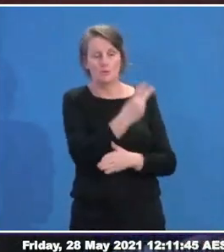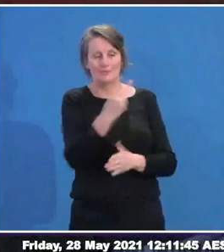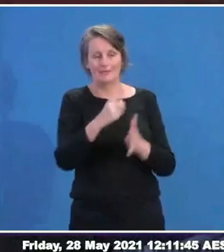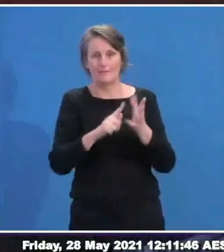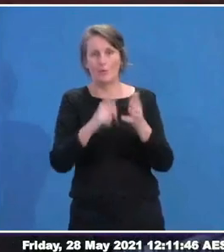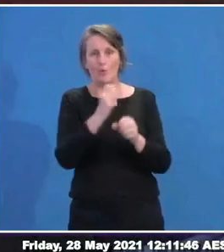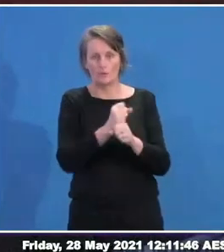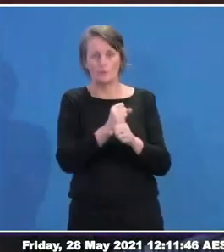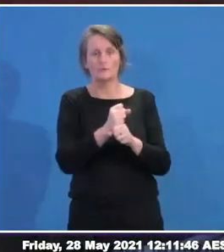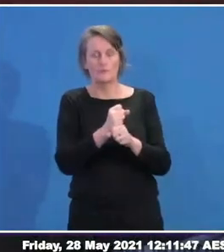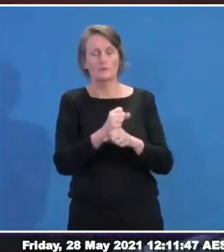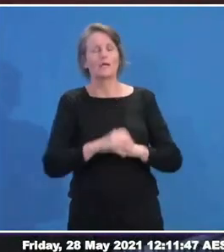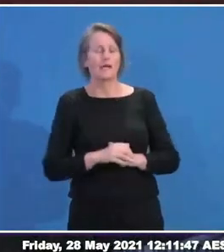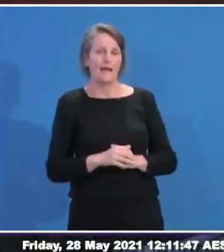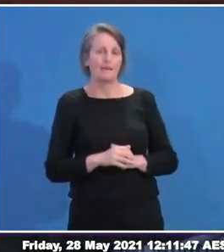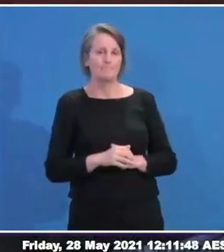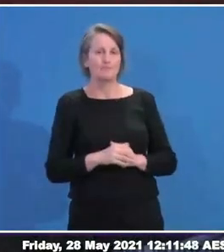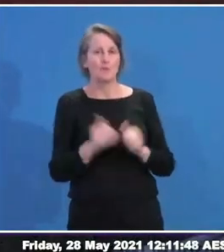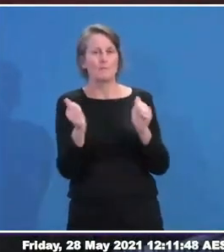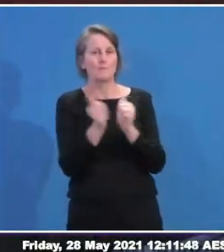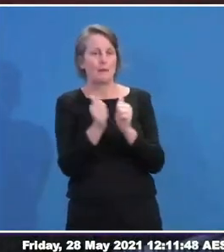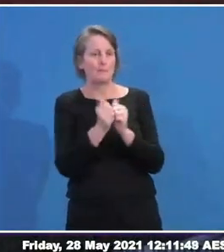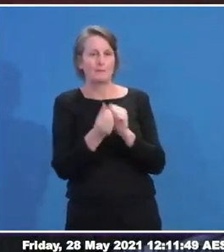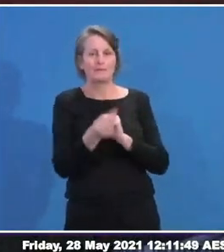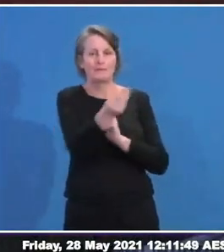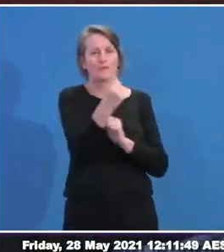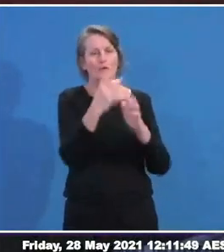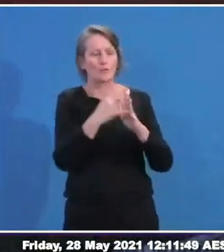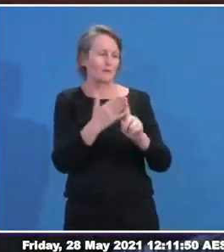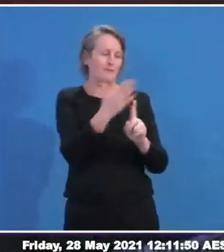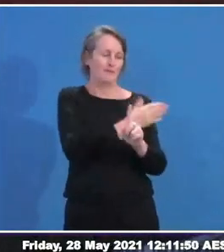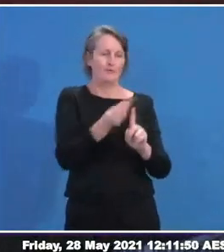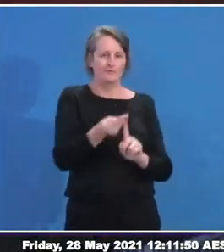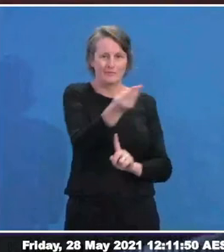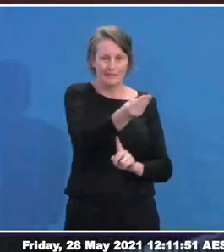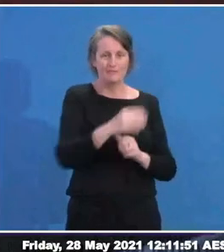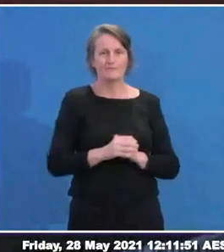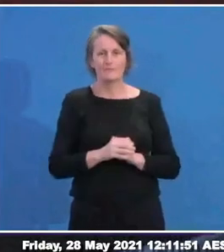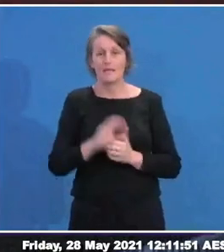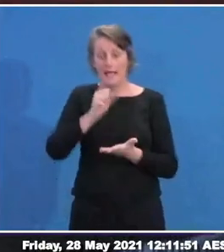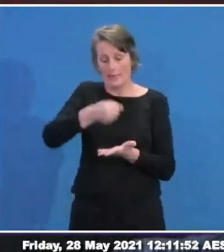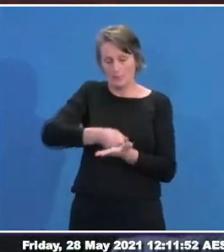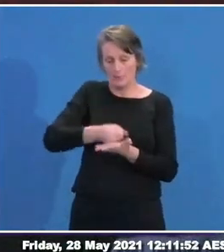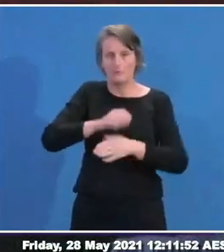So the papers go out one week in advance. Do you see the bottom left? 13 August, yes, that is when it was written.